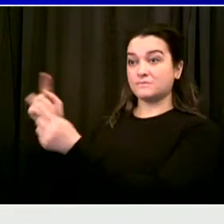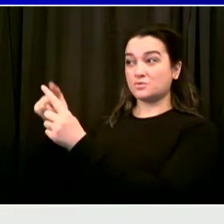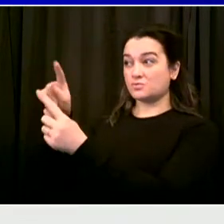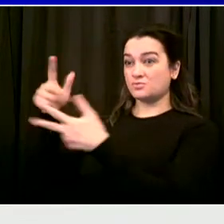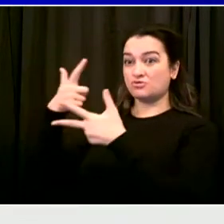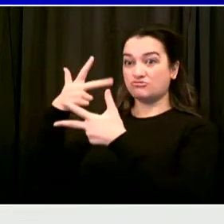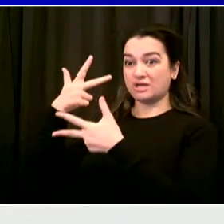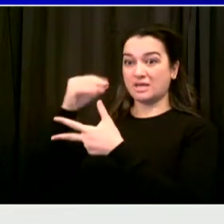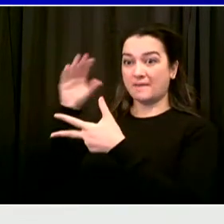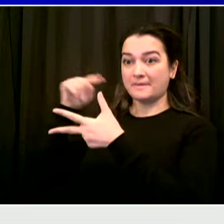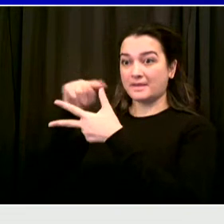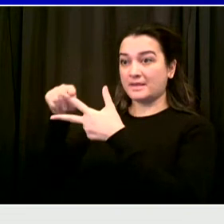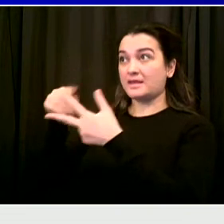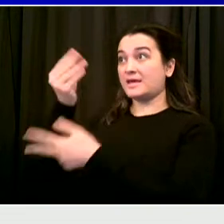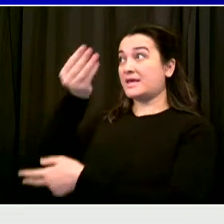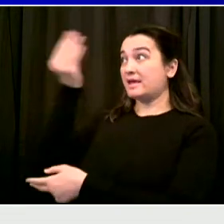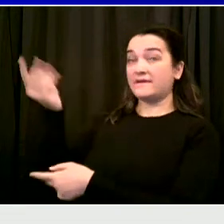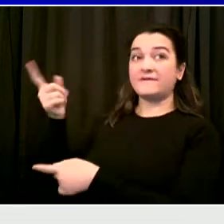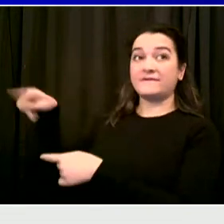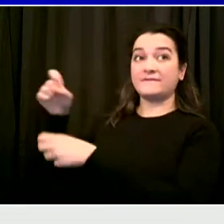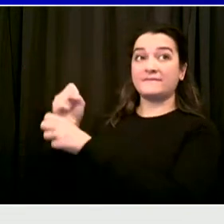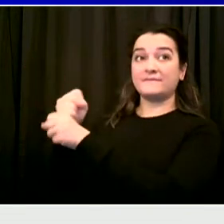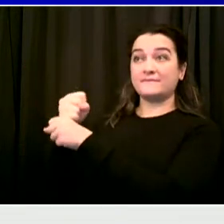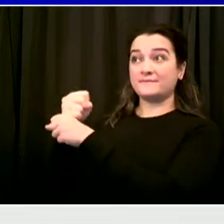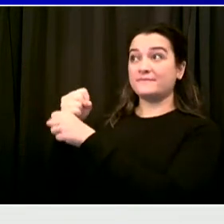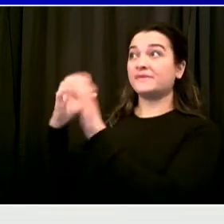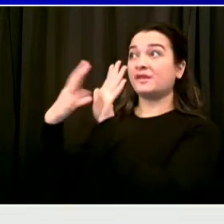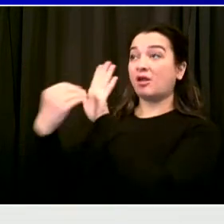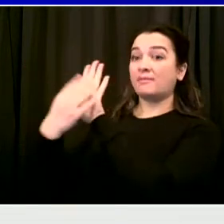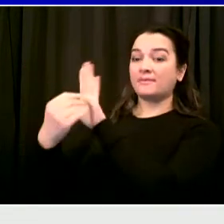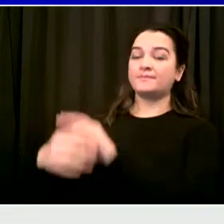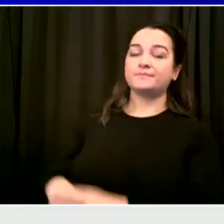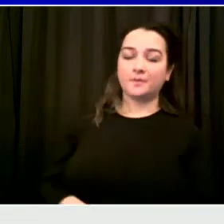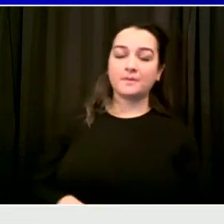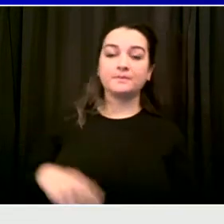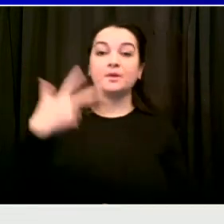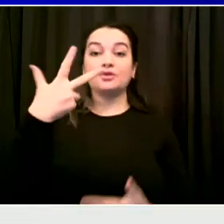THEY DO, WE CAN TALK ABABUTO A